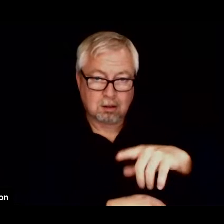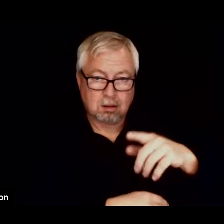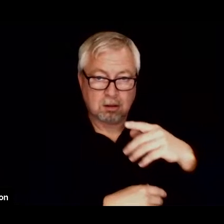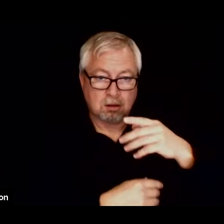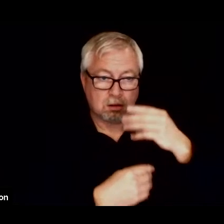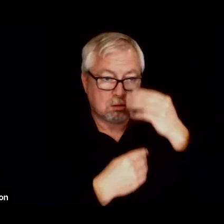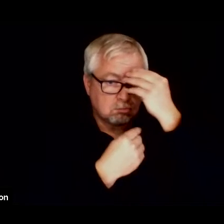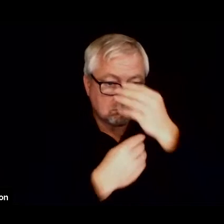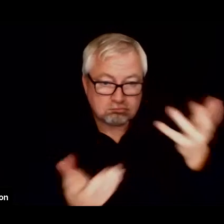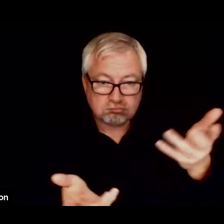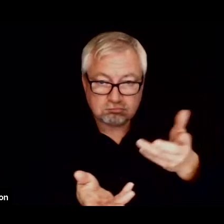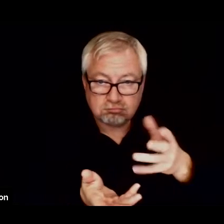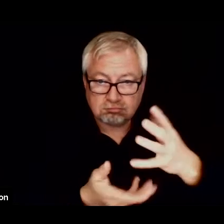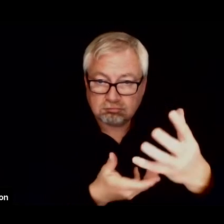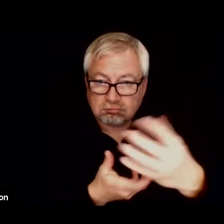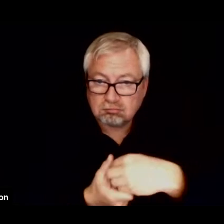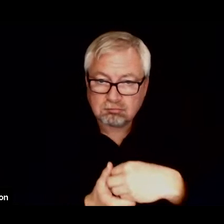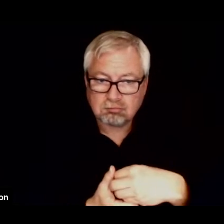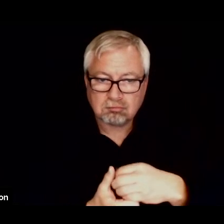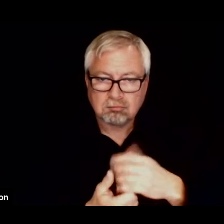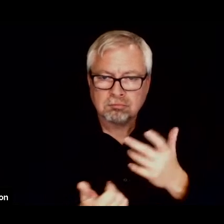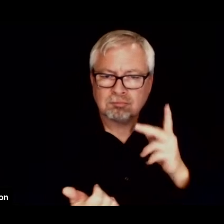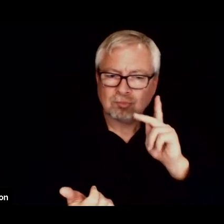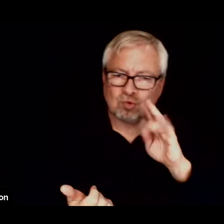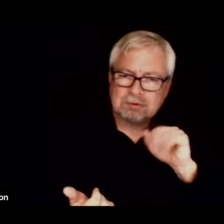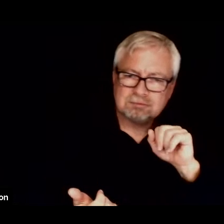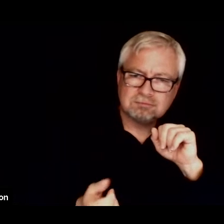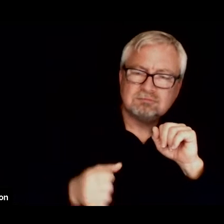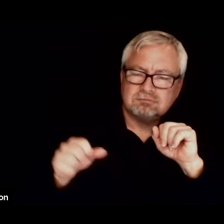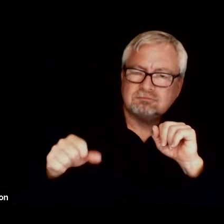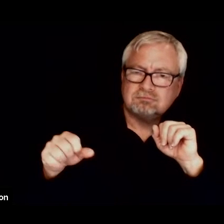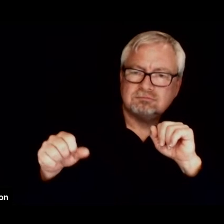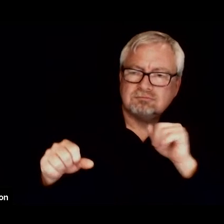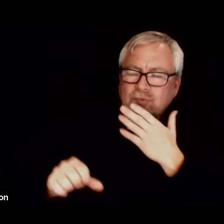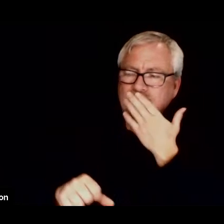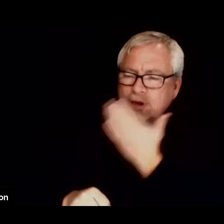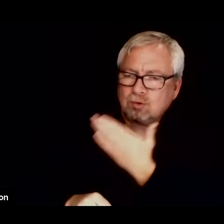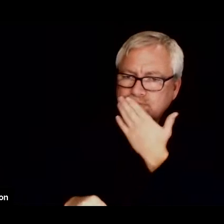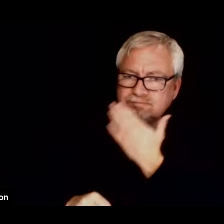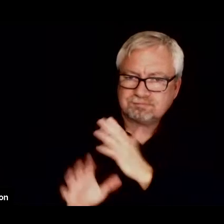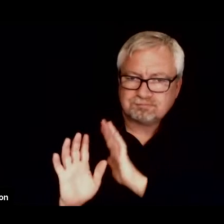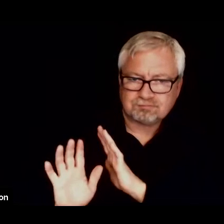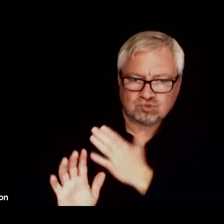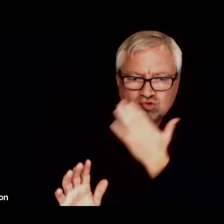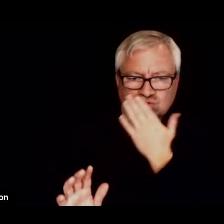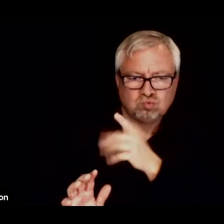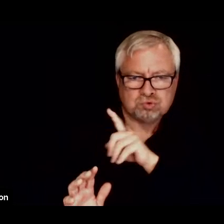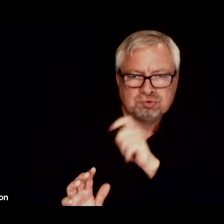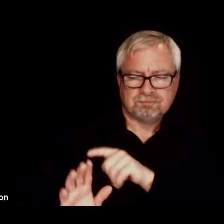sure um thanks glenn that's that's a great question so um as i mentioned yesterday the social